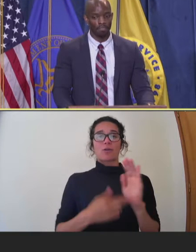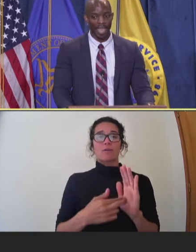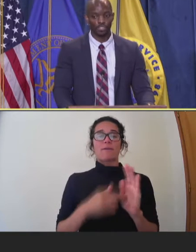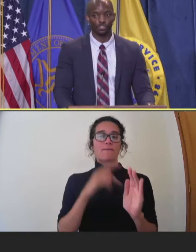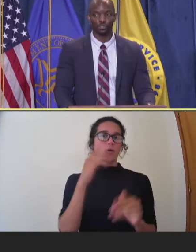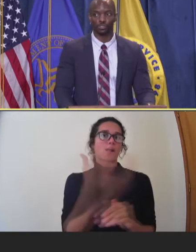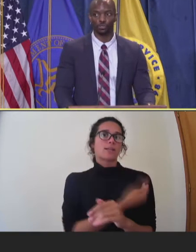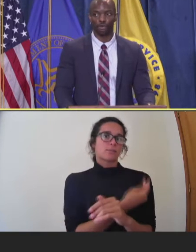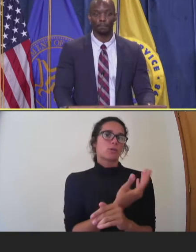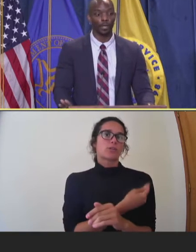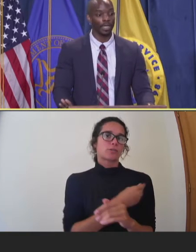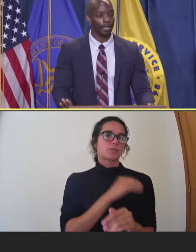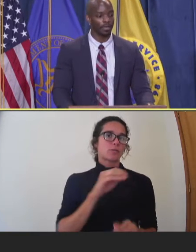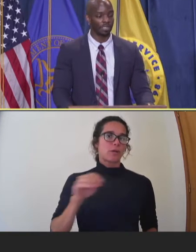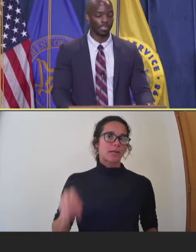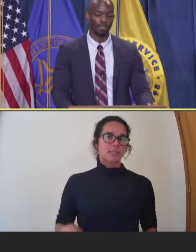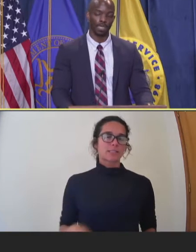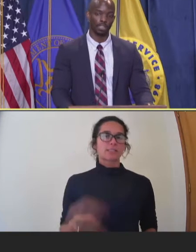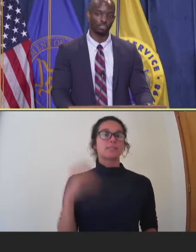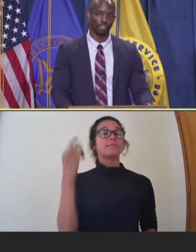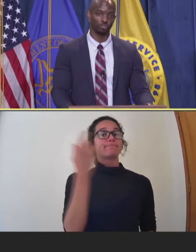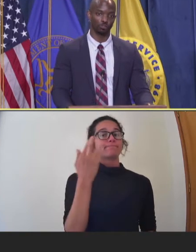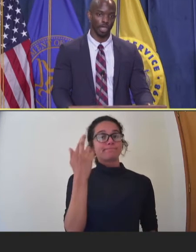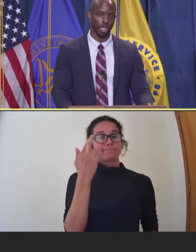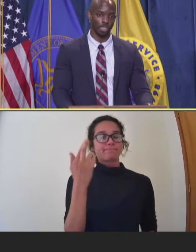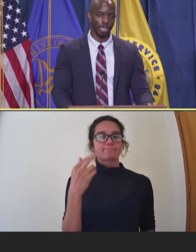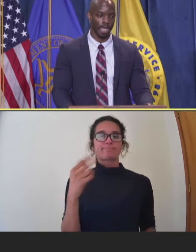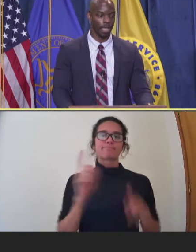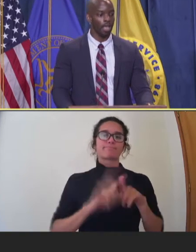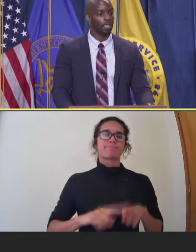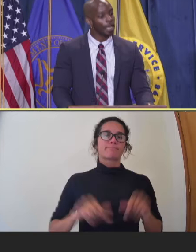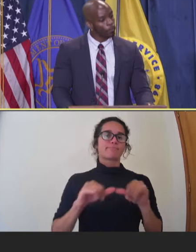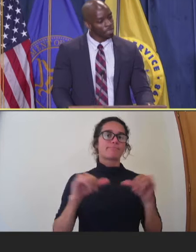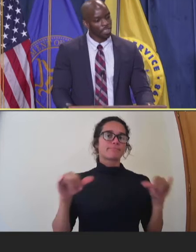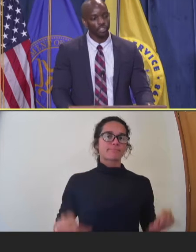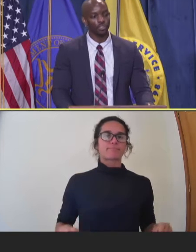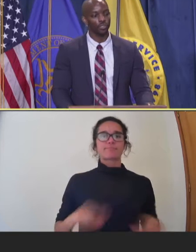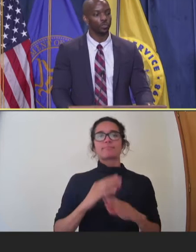And that's due to a myriad of systemic and structural barriers like language issues,